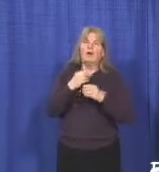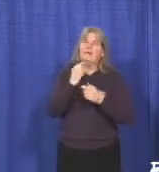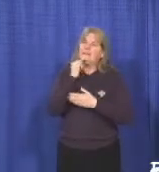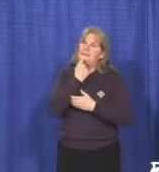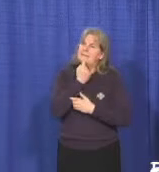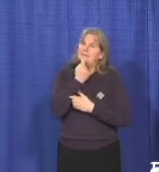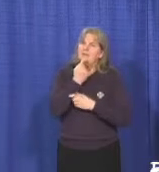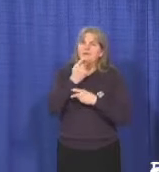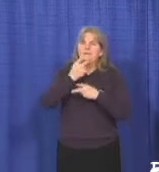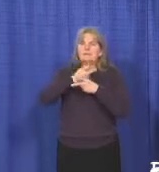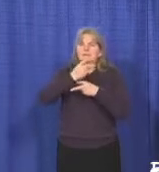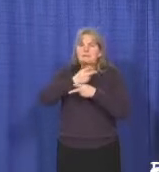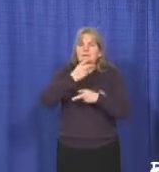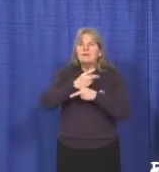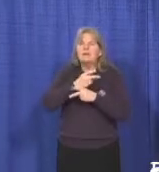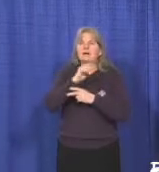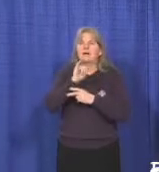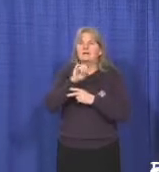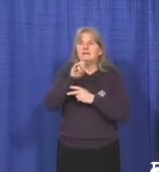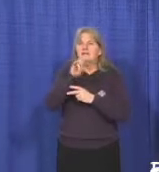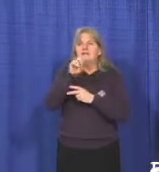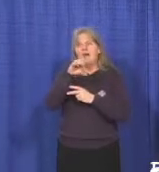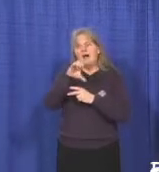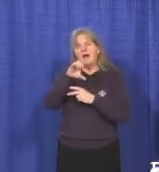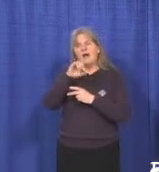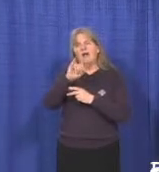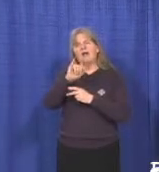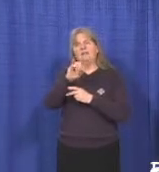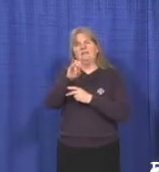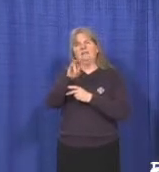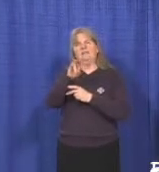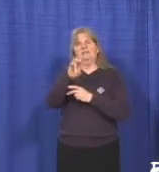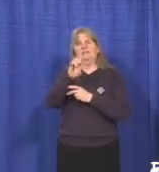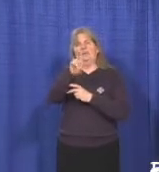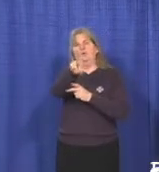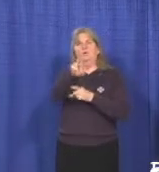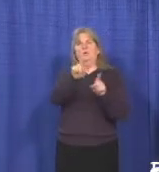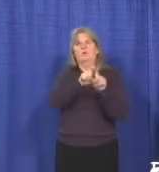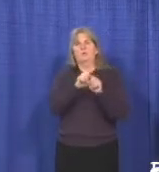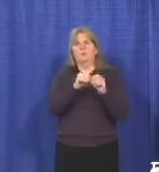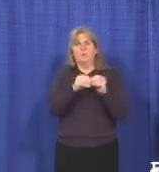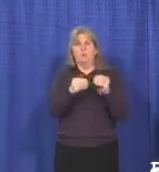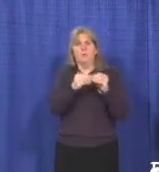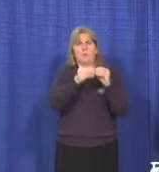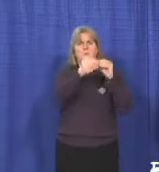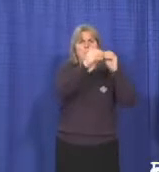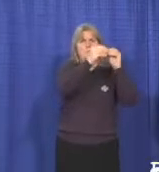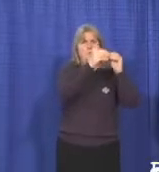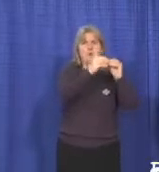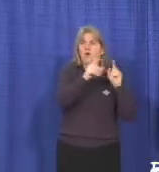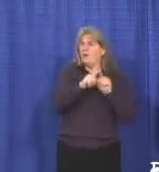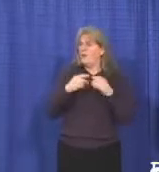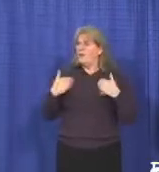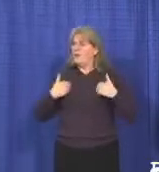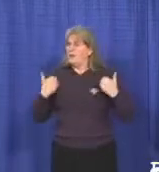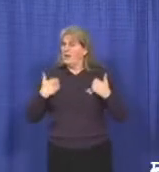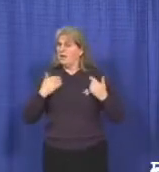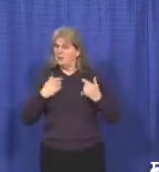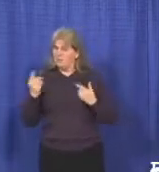particularly hit, provinces that are aggressively trying to contain variants are reporting